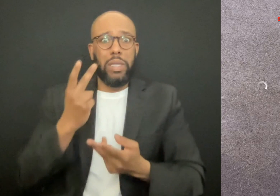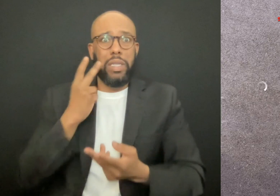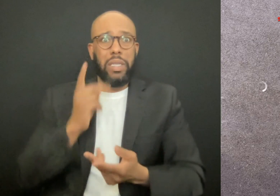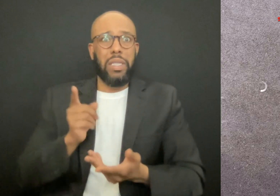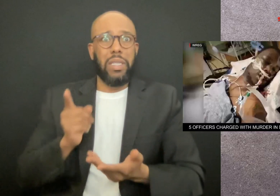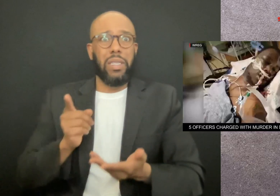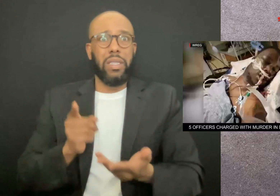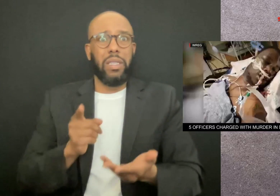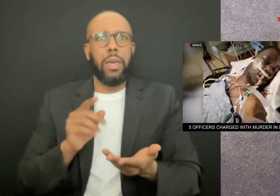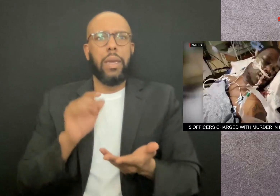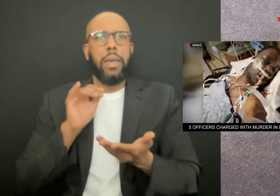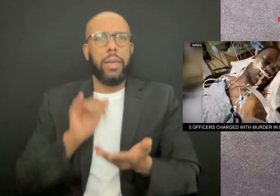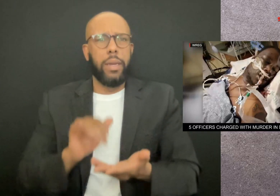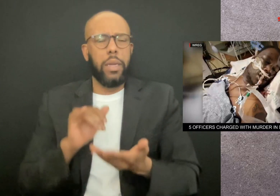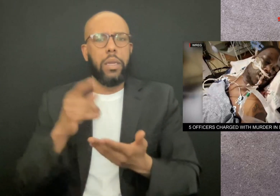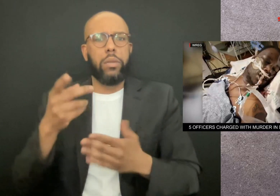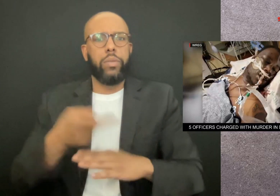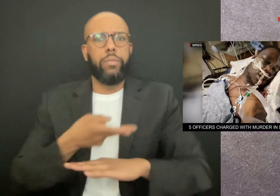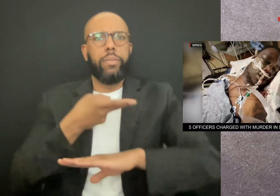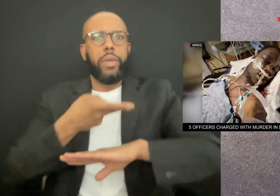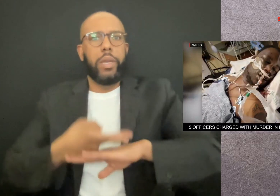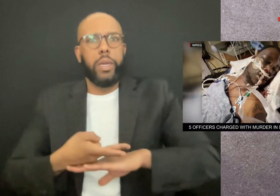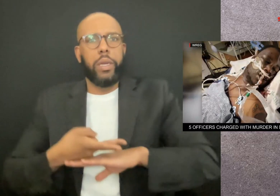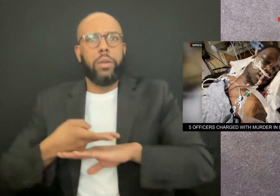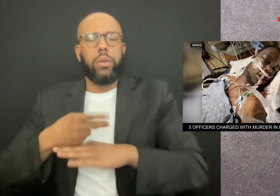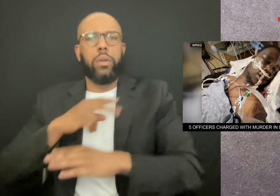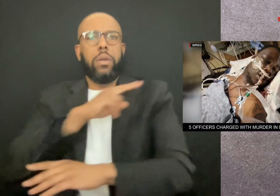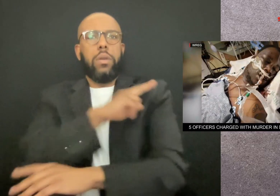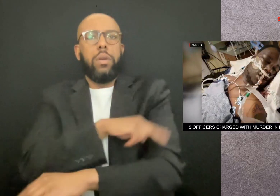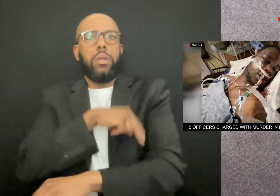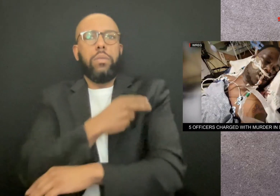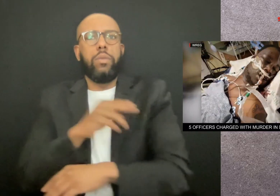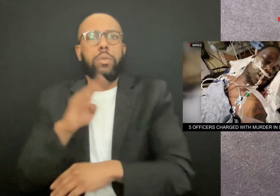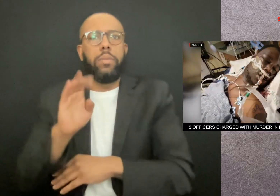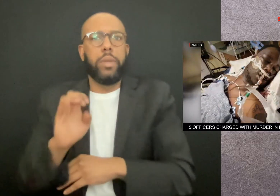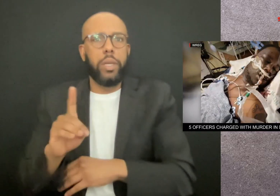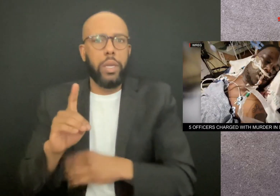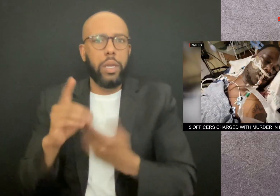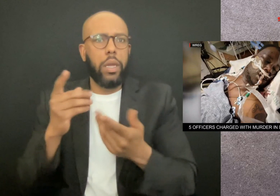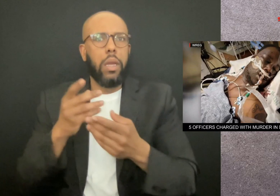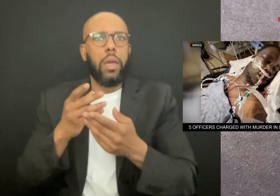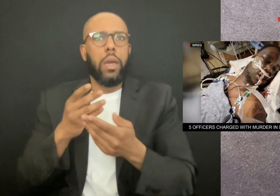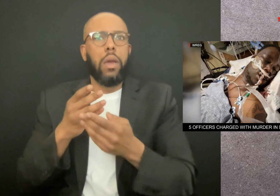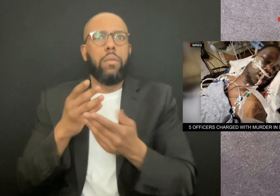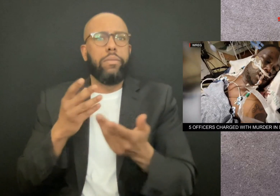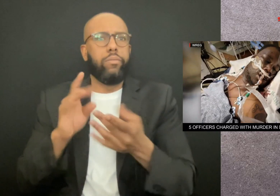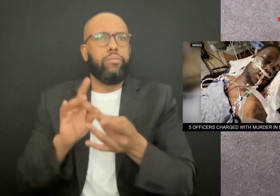graphic images of Nichols lying in a hospital bed were released to the public